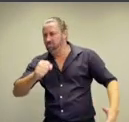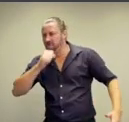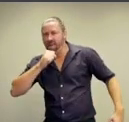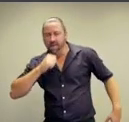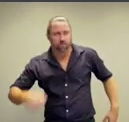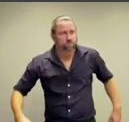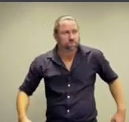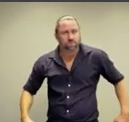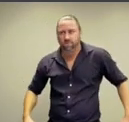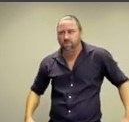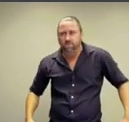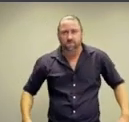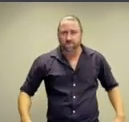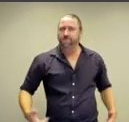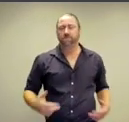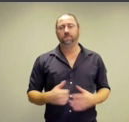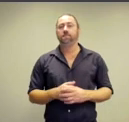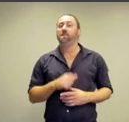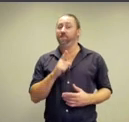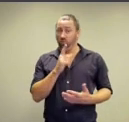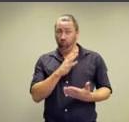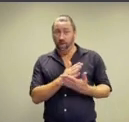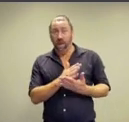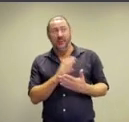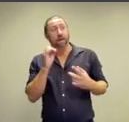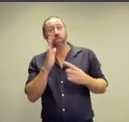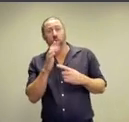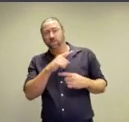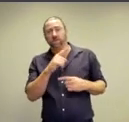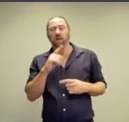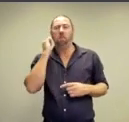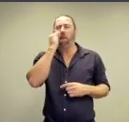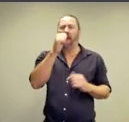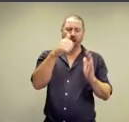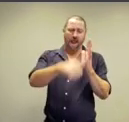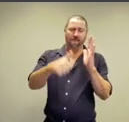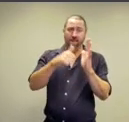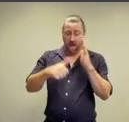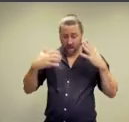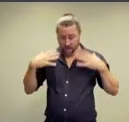time. The most important moment in history arguably